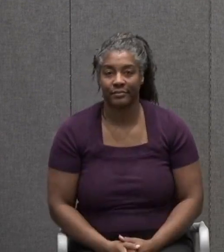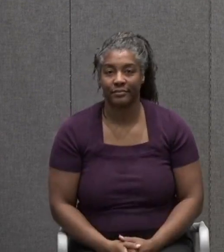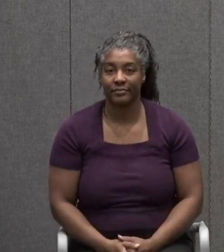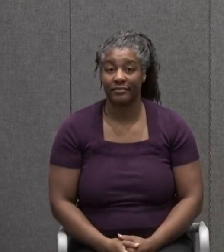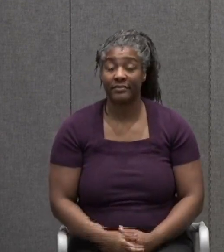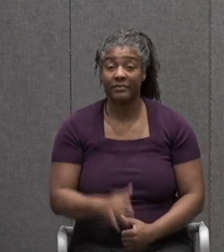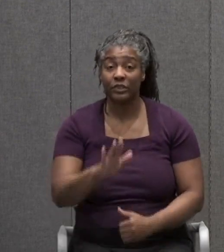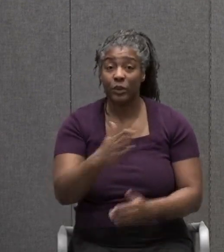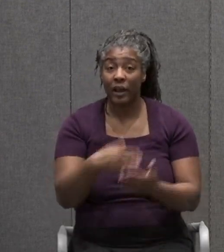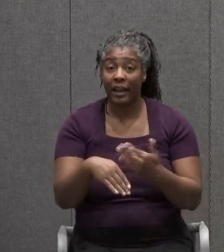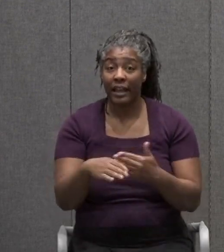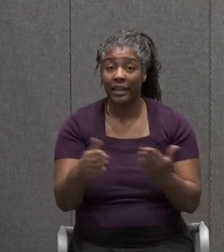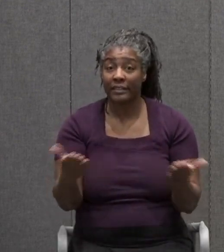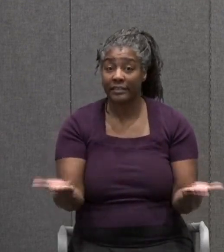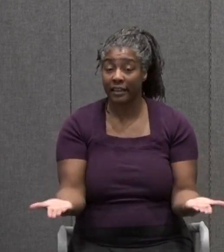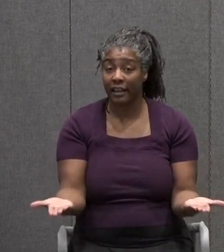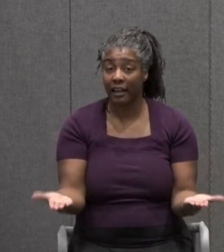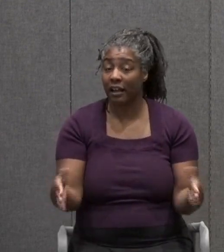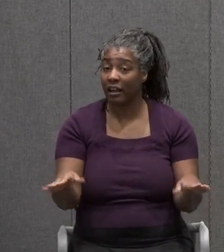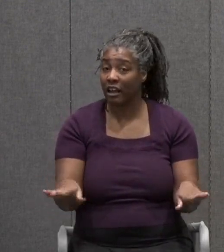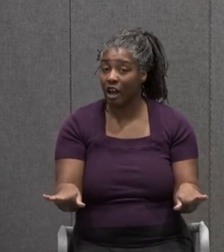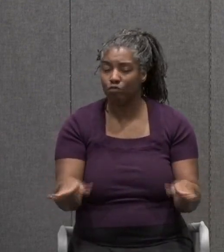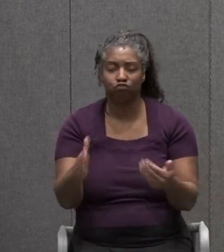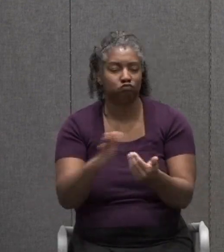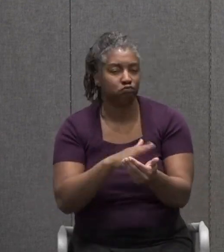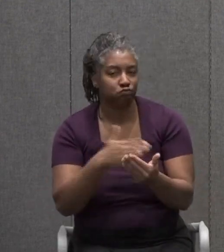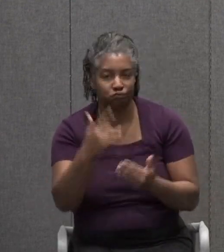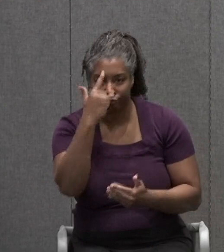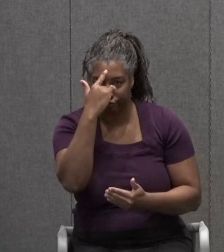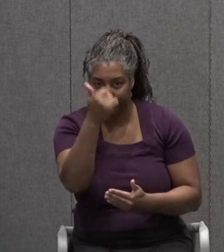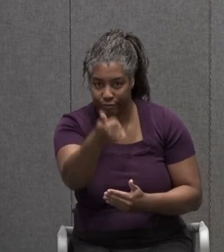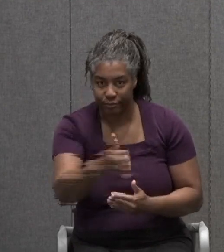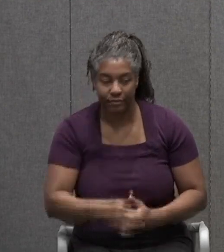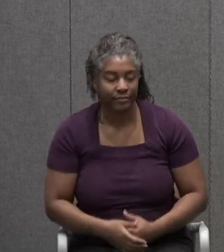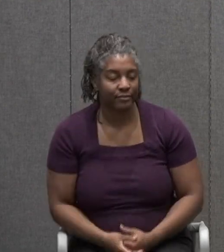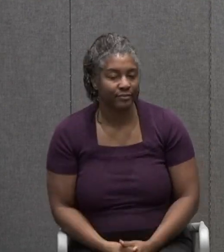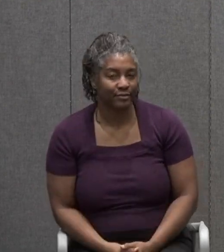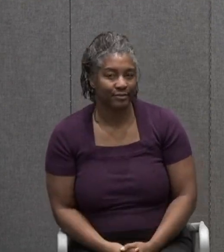That's also your choice. We're gonna take a little trip and our secret garden.